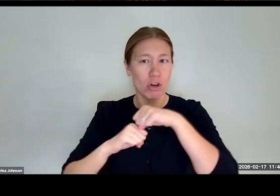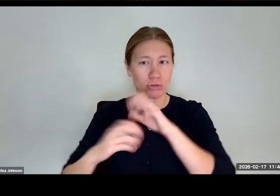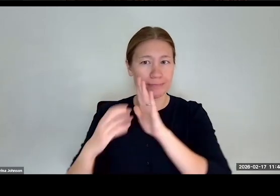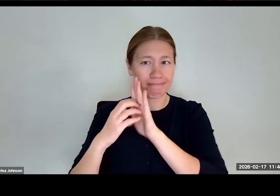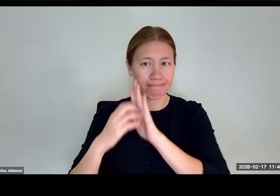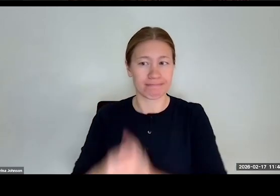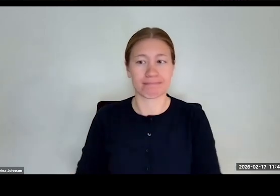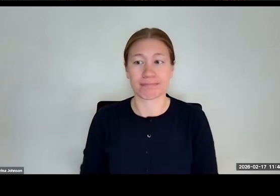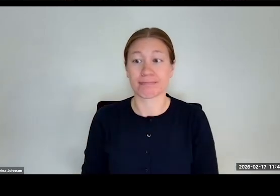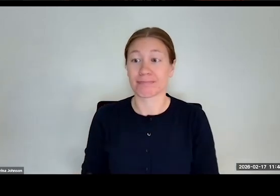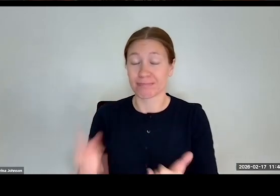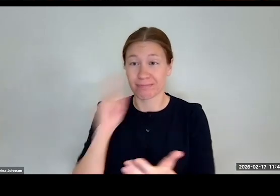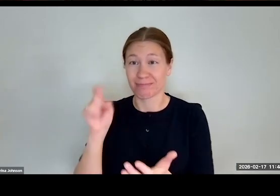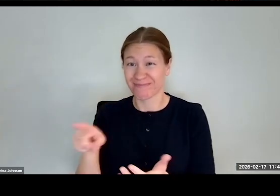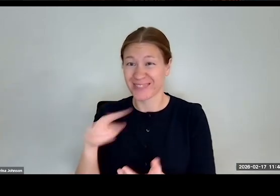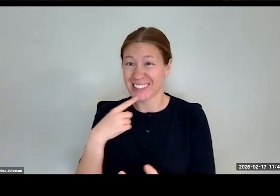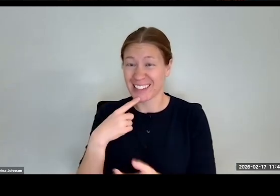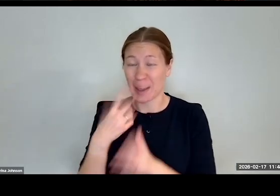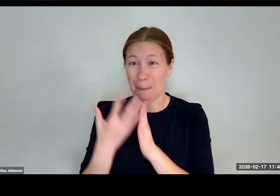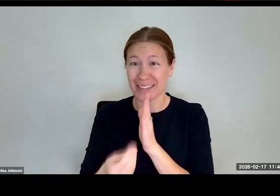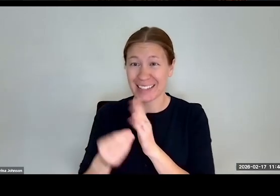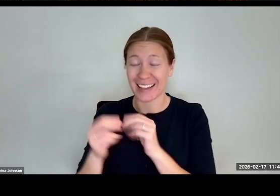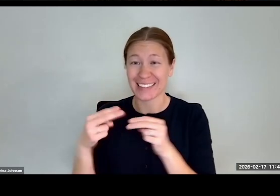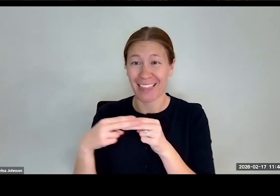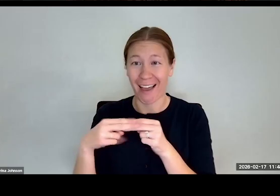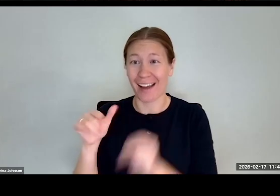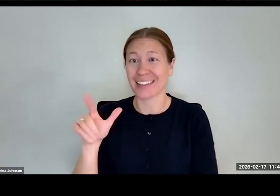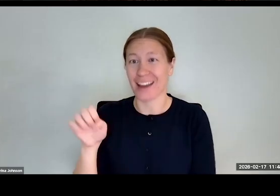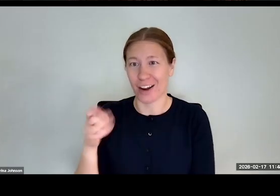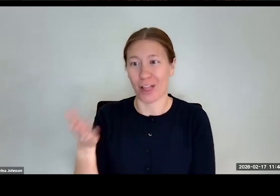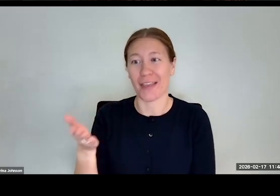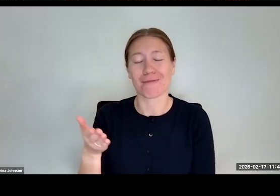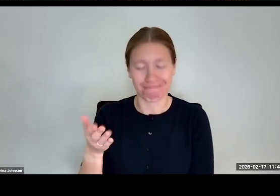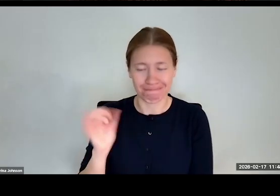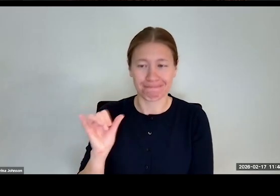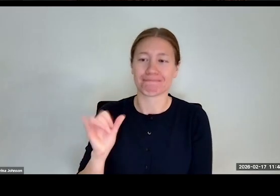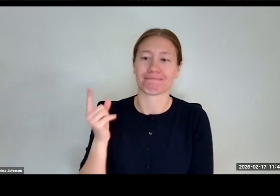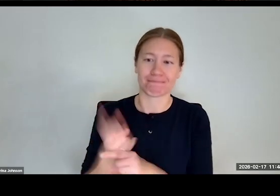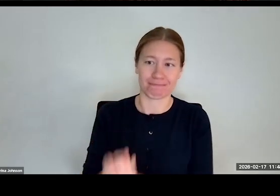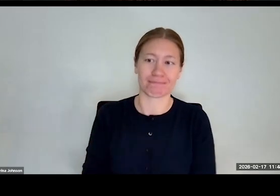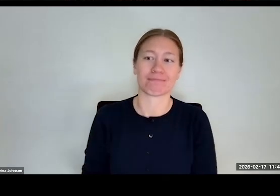that I am missing slide titles, which is yes evident. So I'm gonna click on this feature